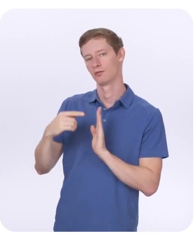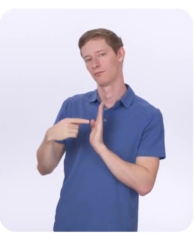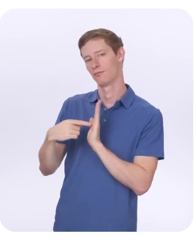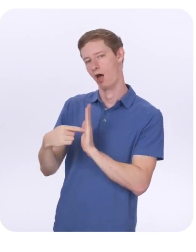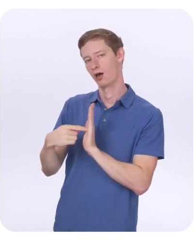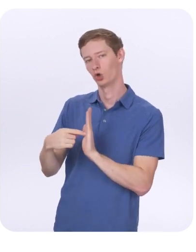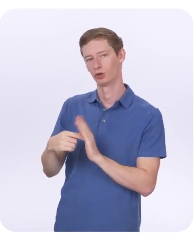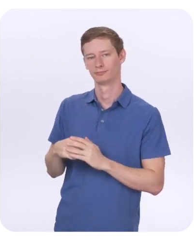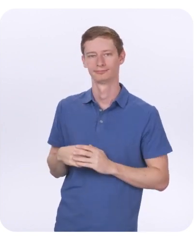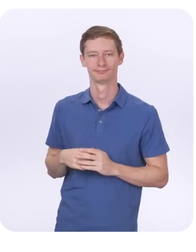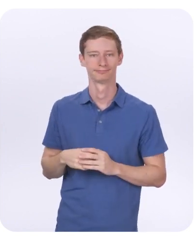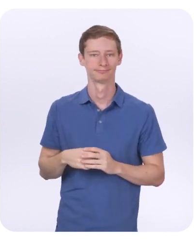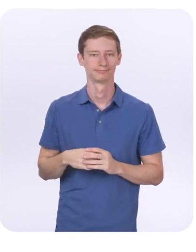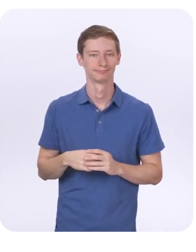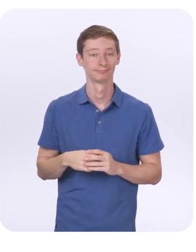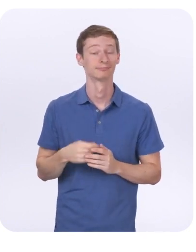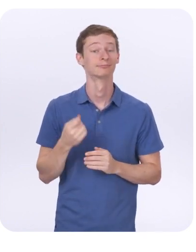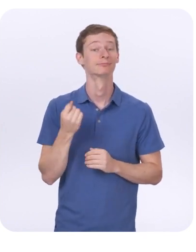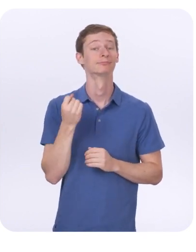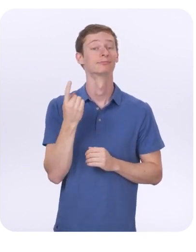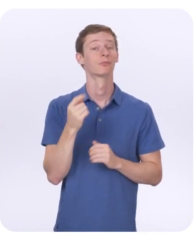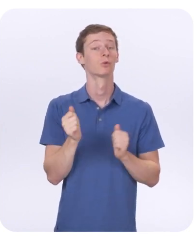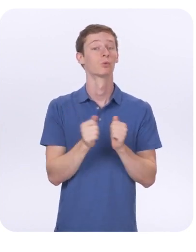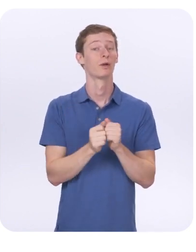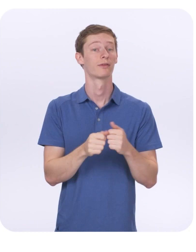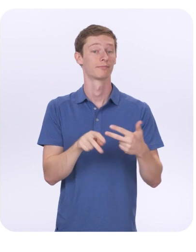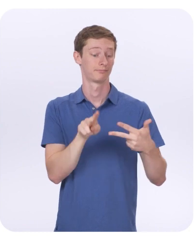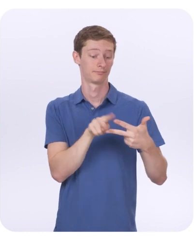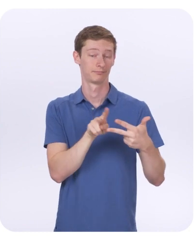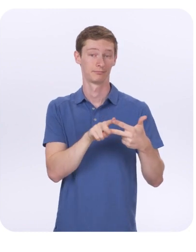they clearly outperform other open models for code generation.